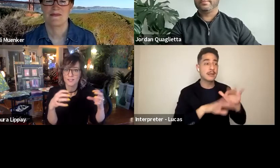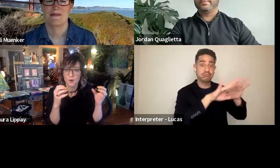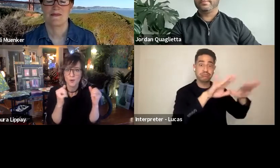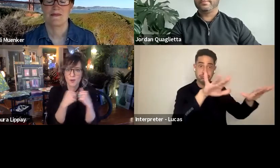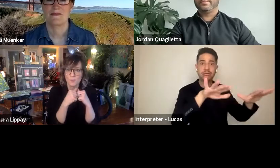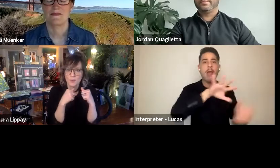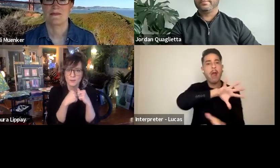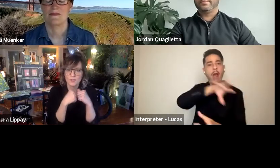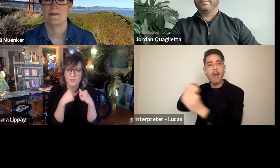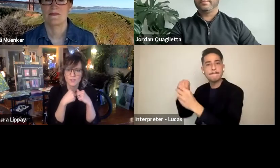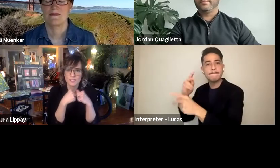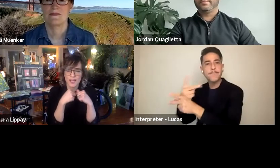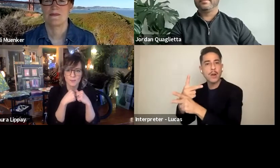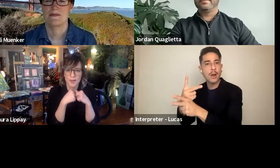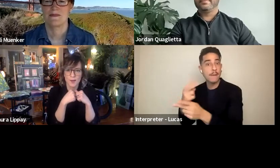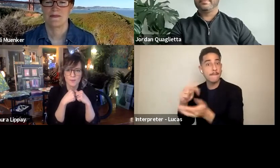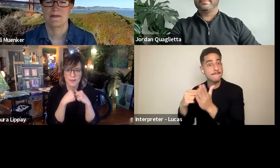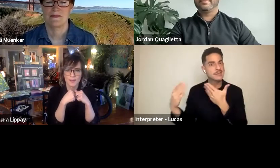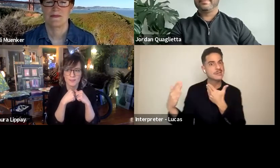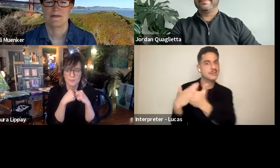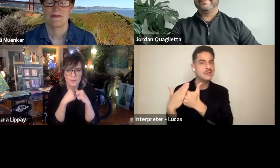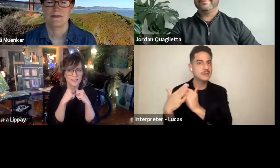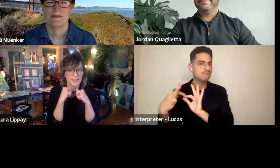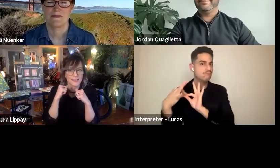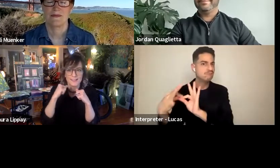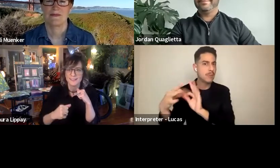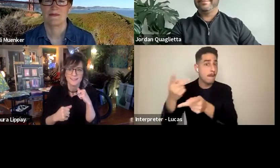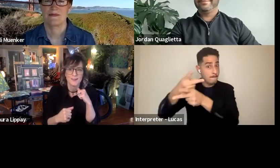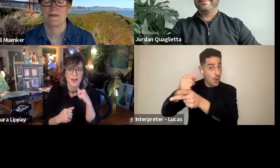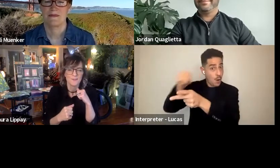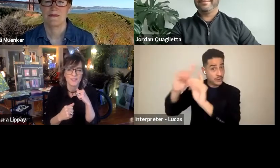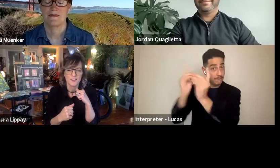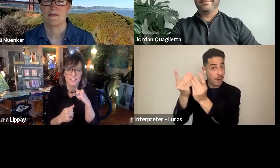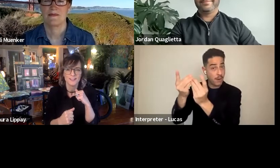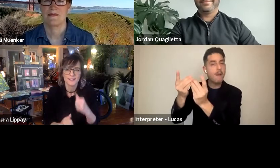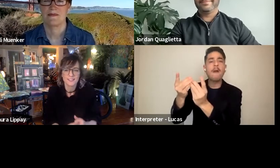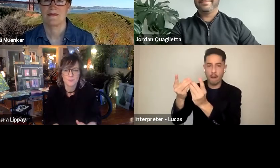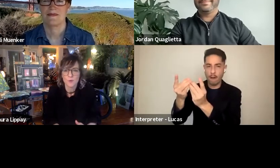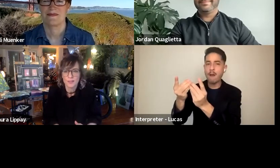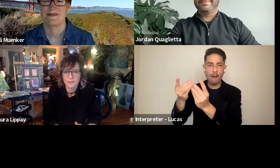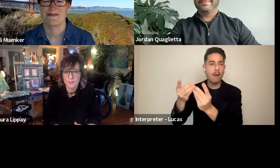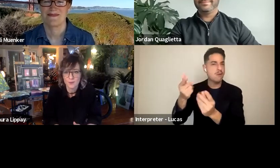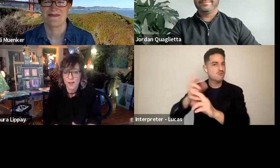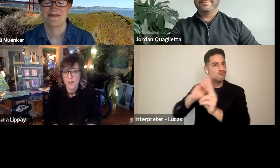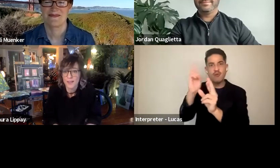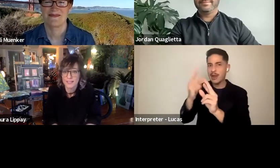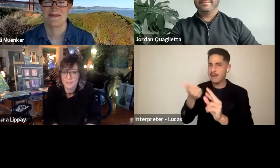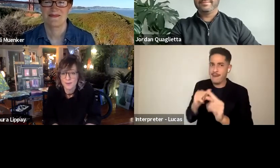And so being real close and tight with them and being like having their ear is important even if you're not on that team.